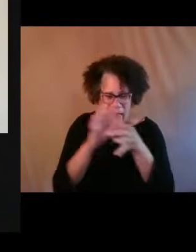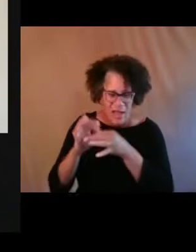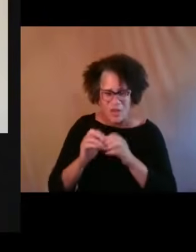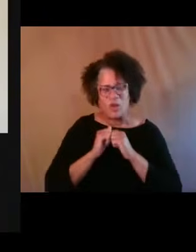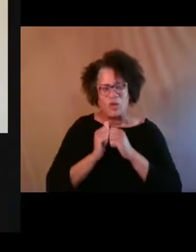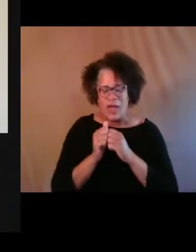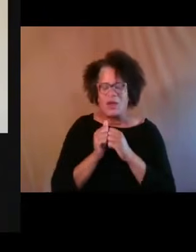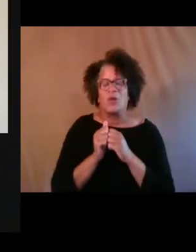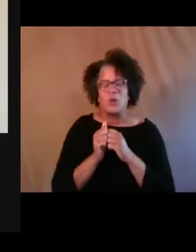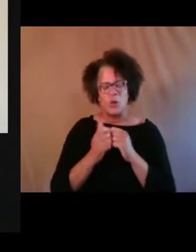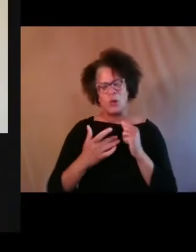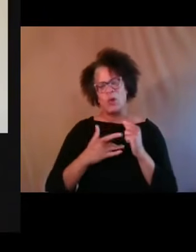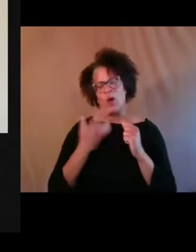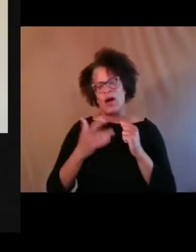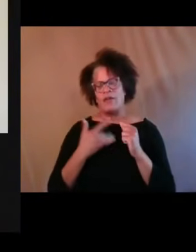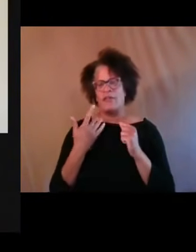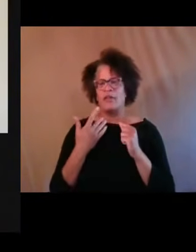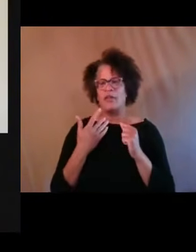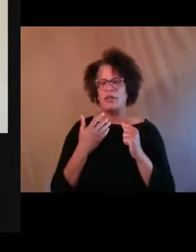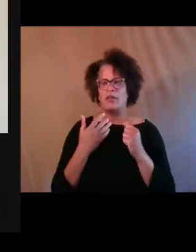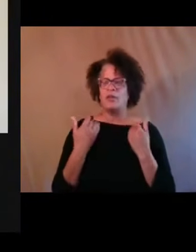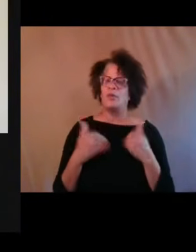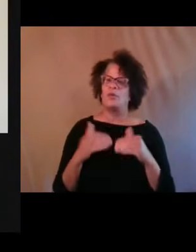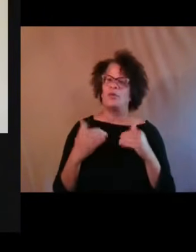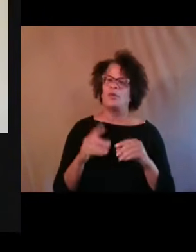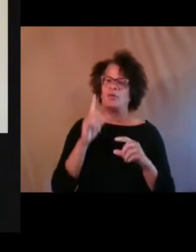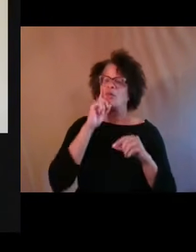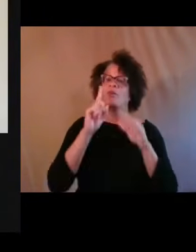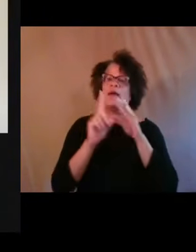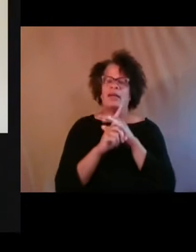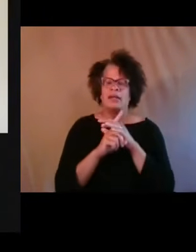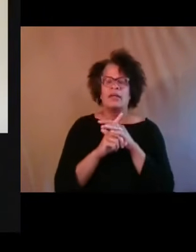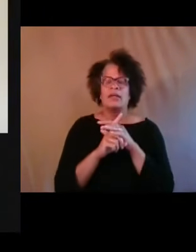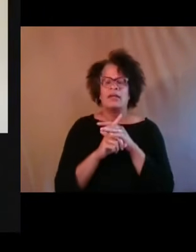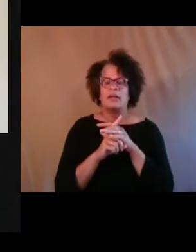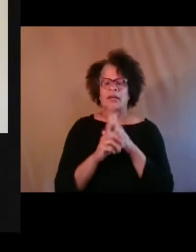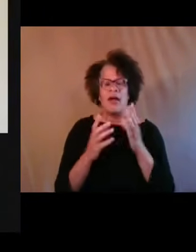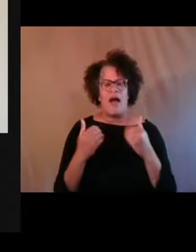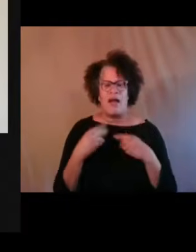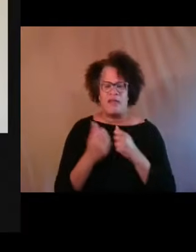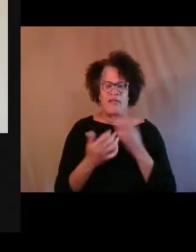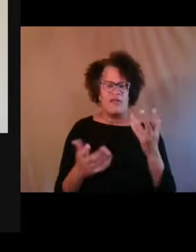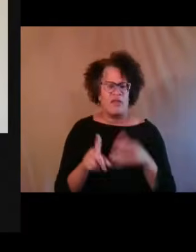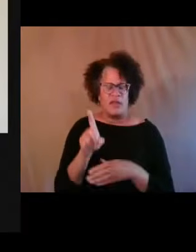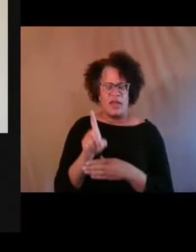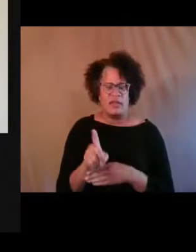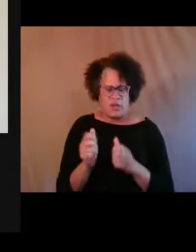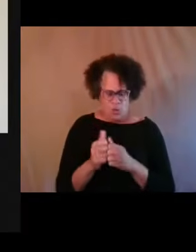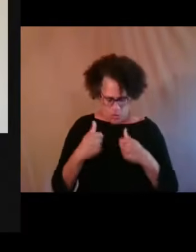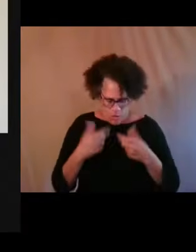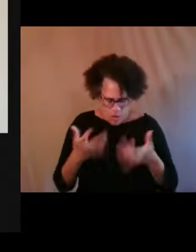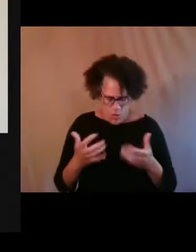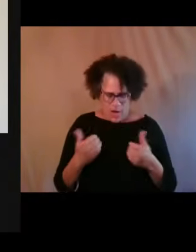I feel reminded that I have everything I need with me already to serve my community.